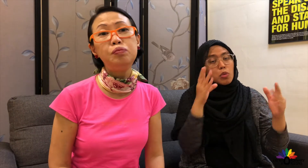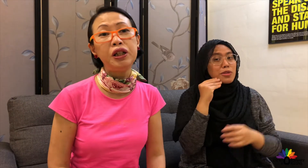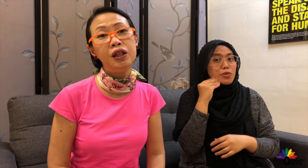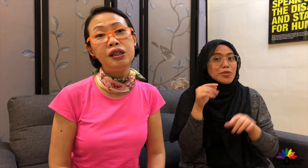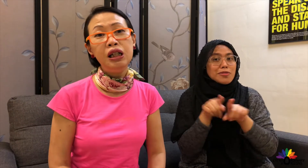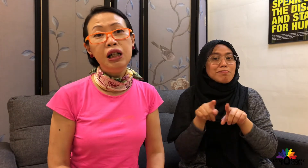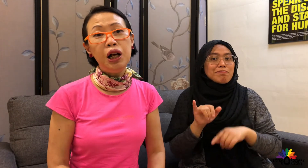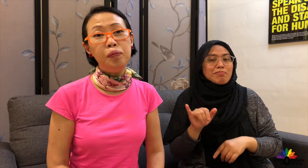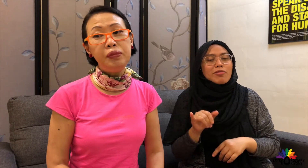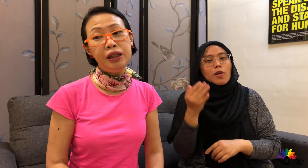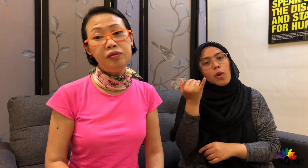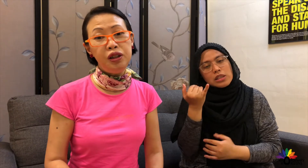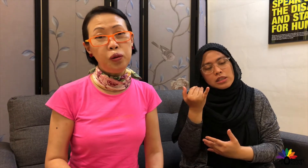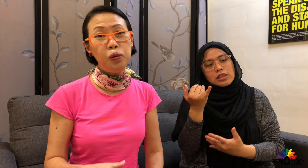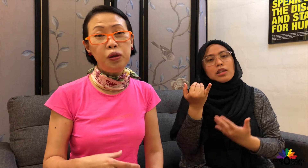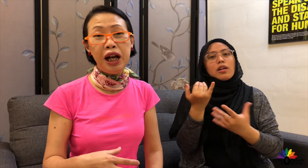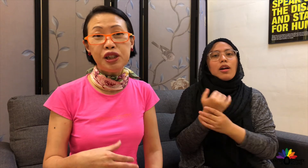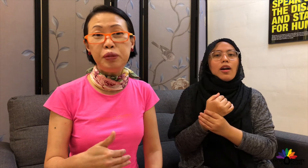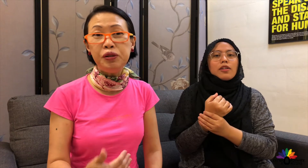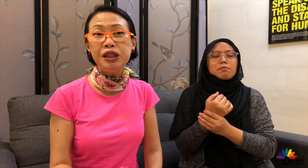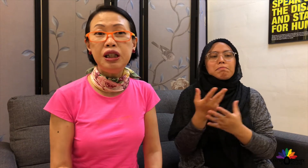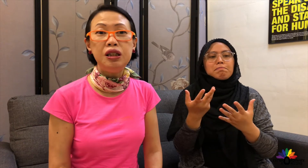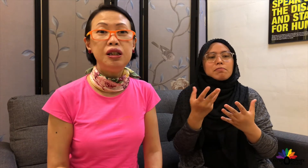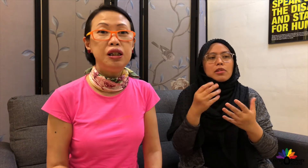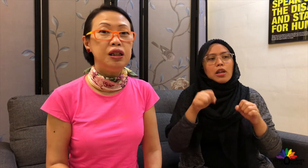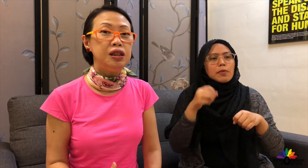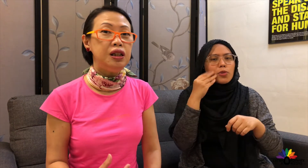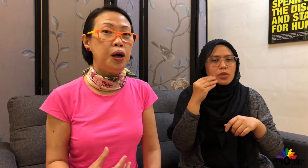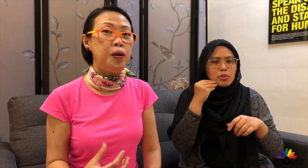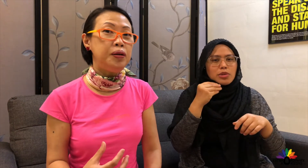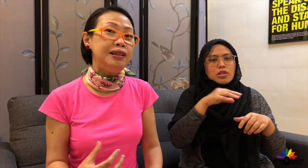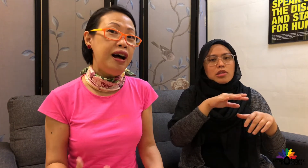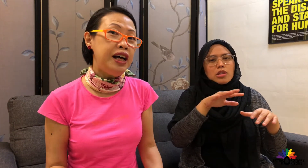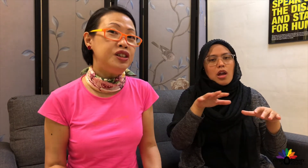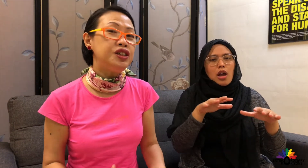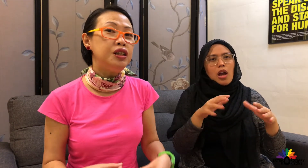because, you know, experiencing lights,